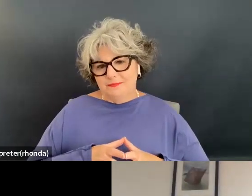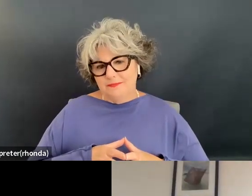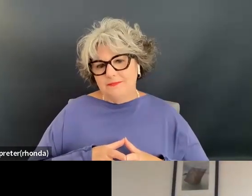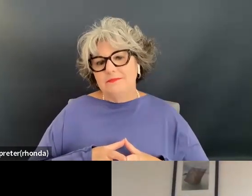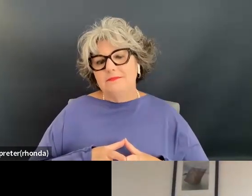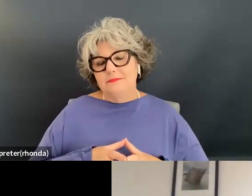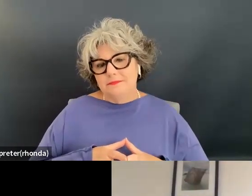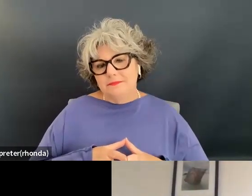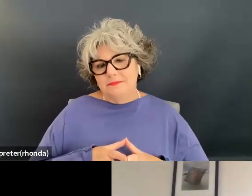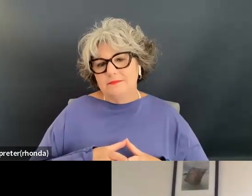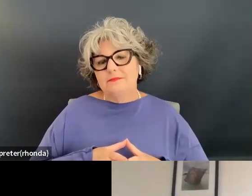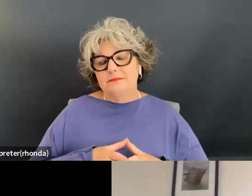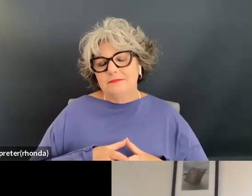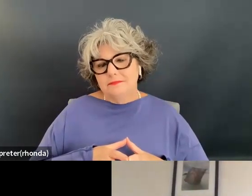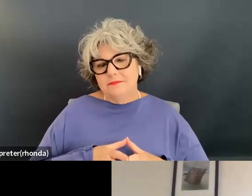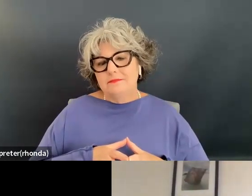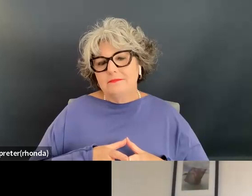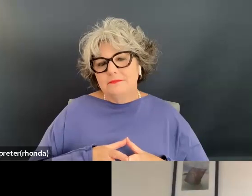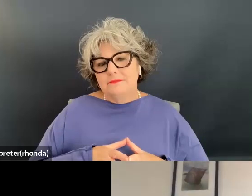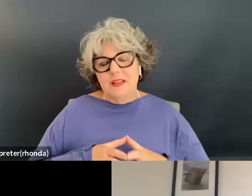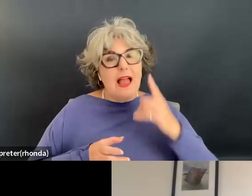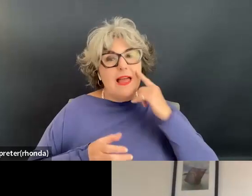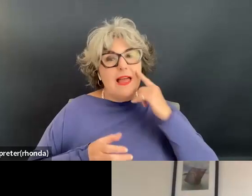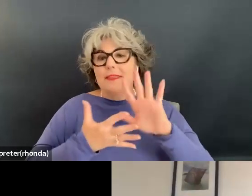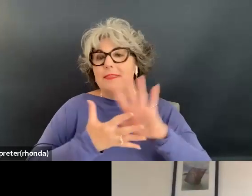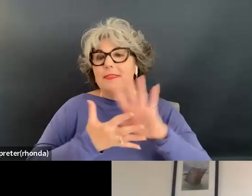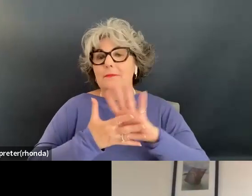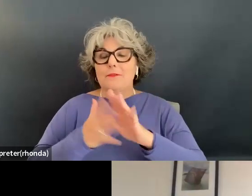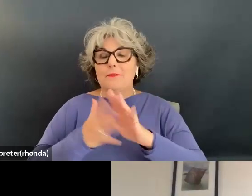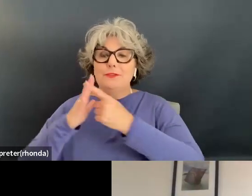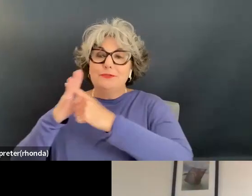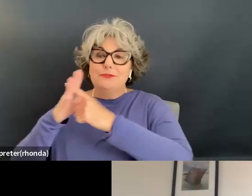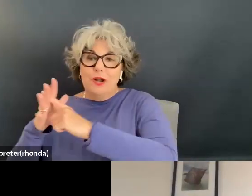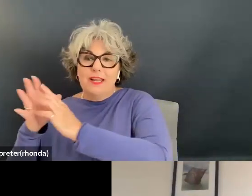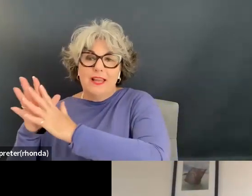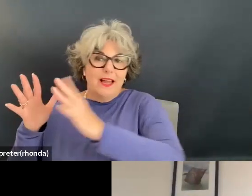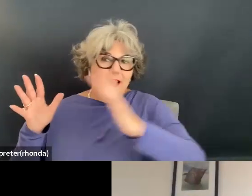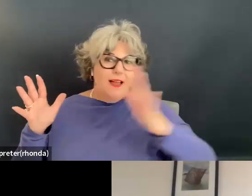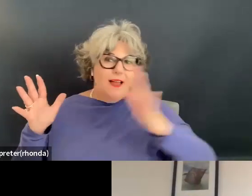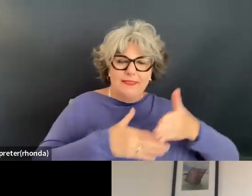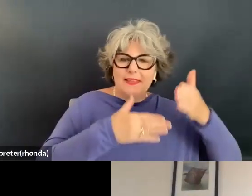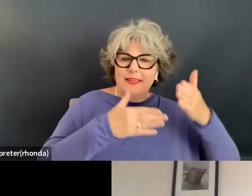Yeah, I think that came naturally, because I wanted to start it with me